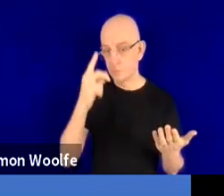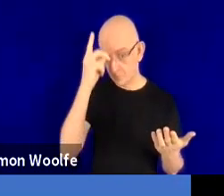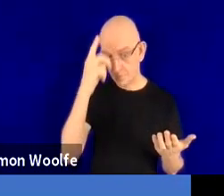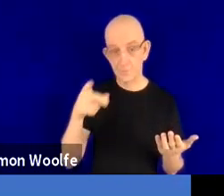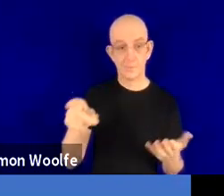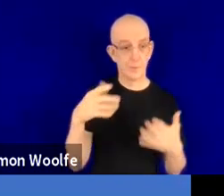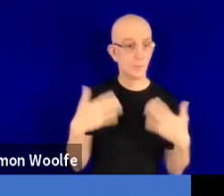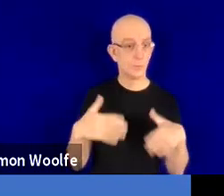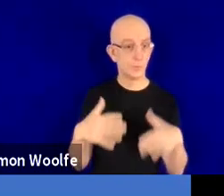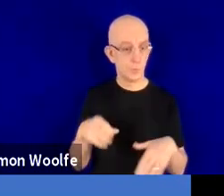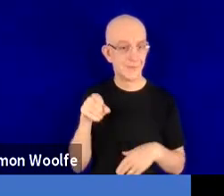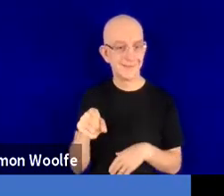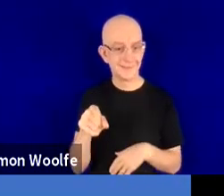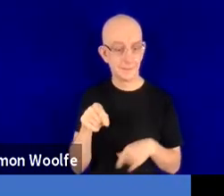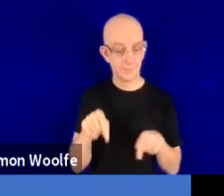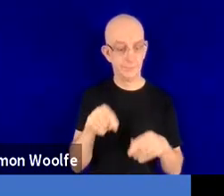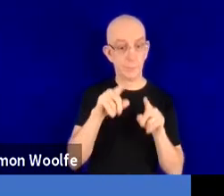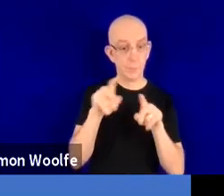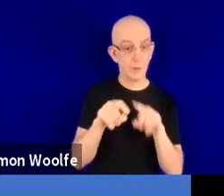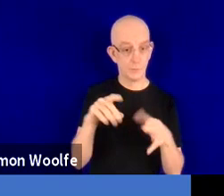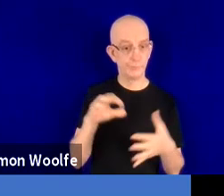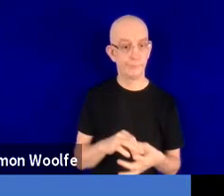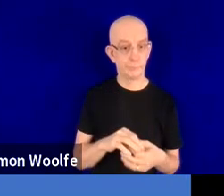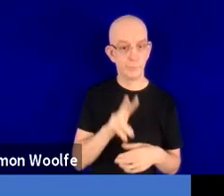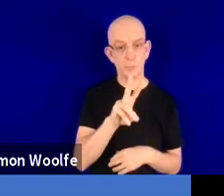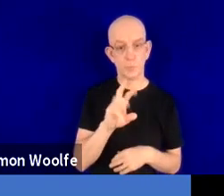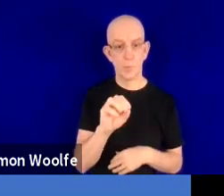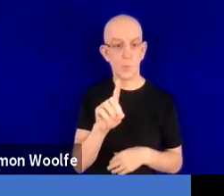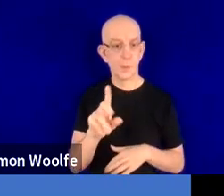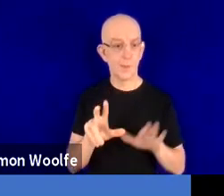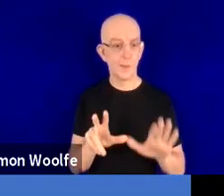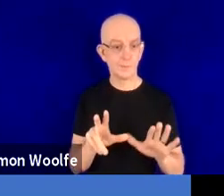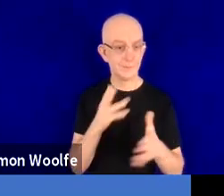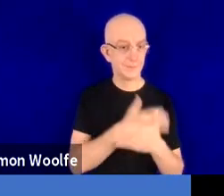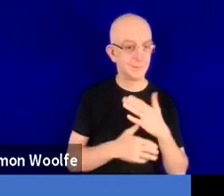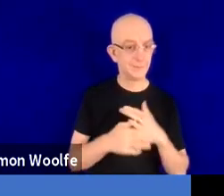and during COVID-19 with UNICEF support, they have been able to actually target household